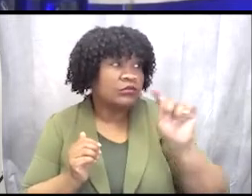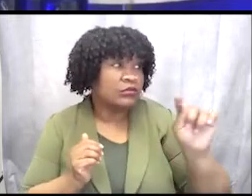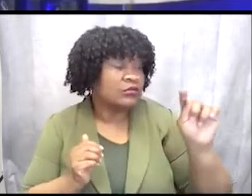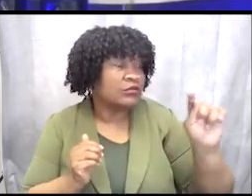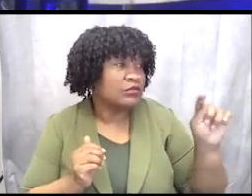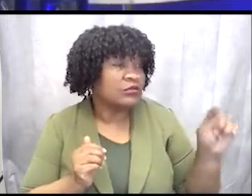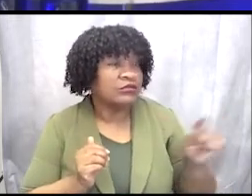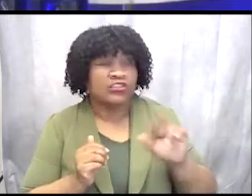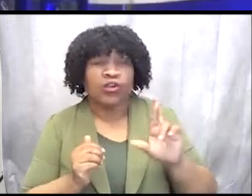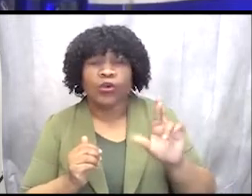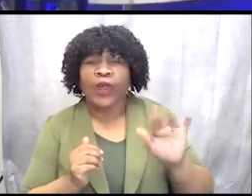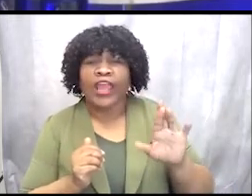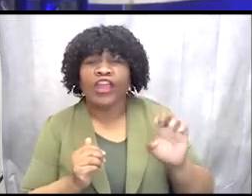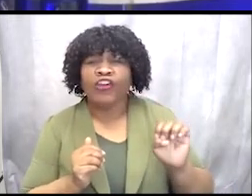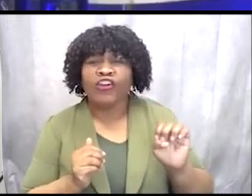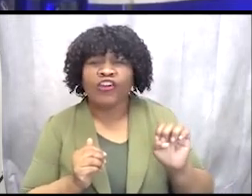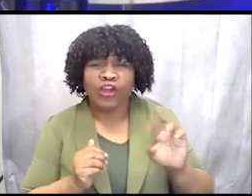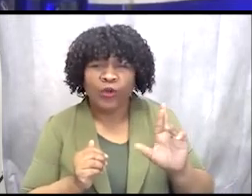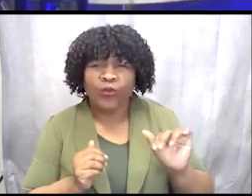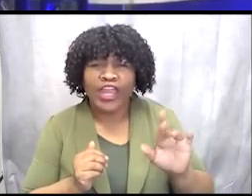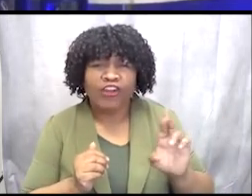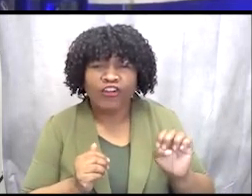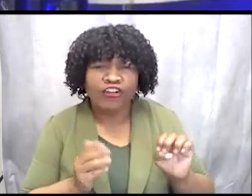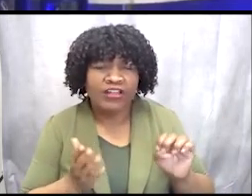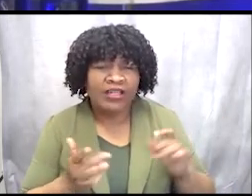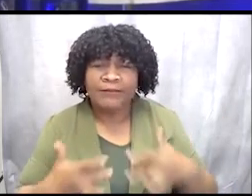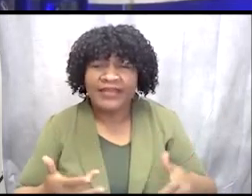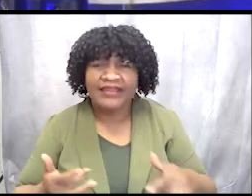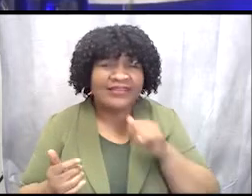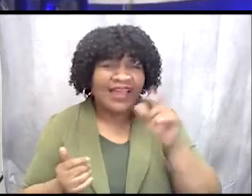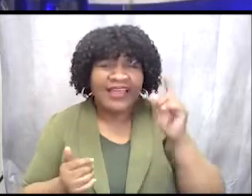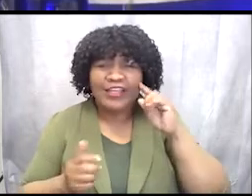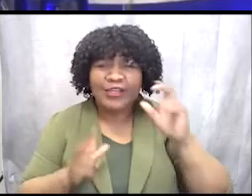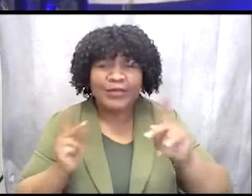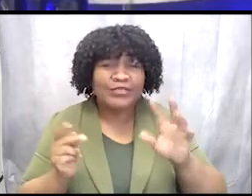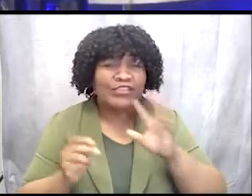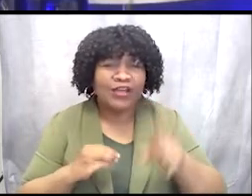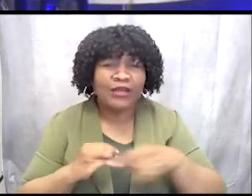very rarely do you hear people talk about zero to three.